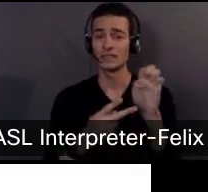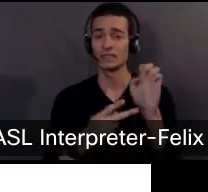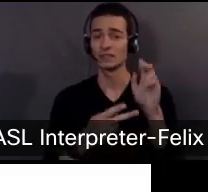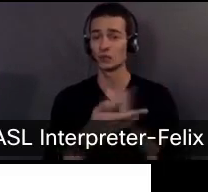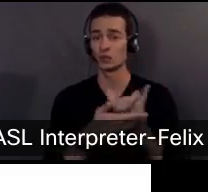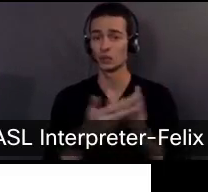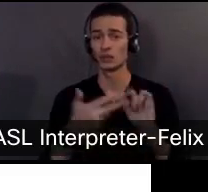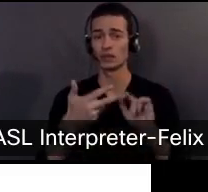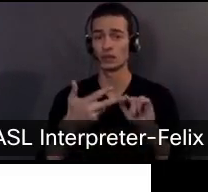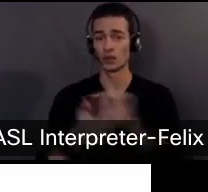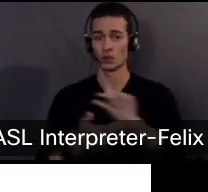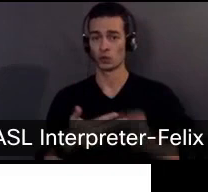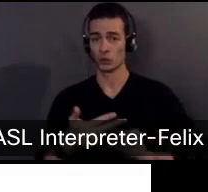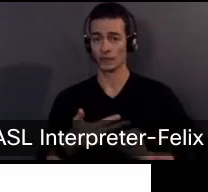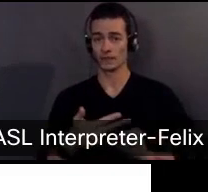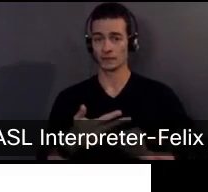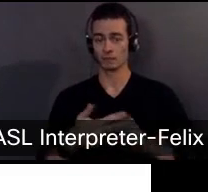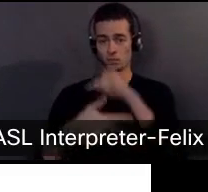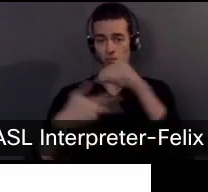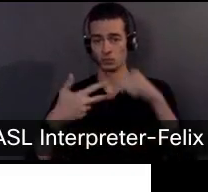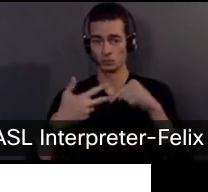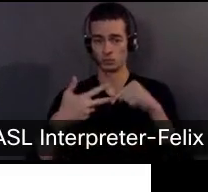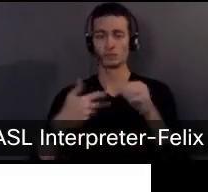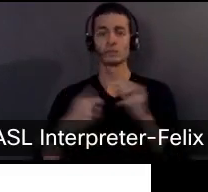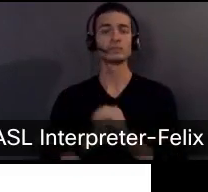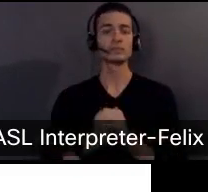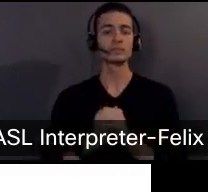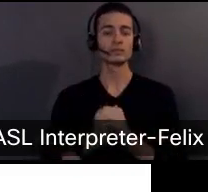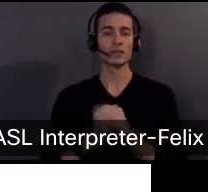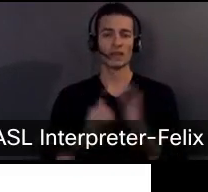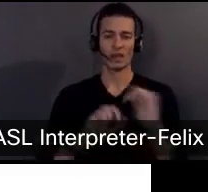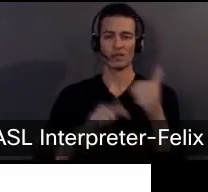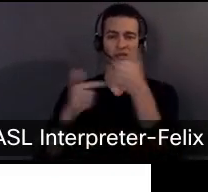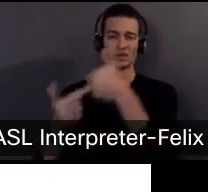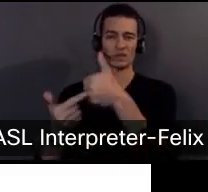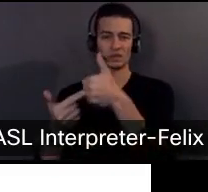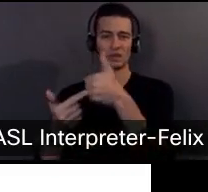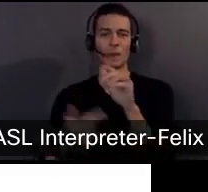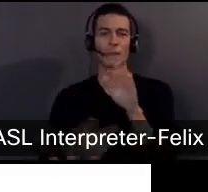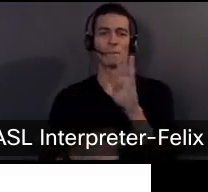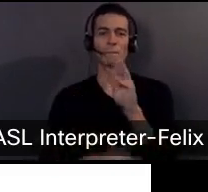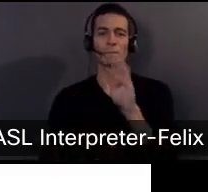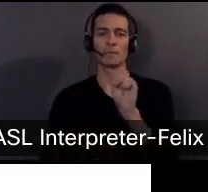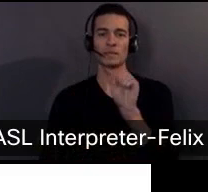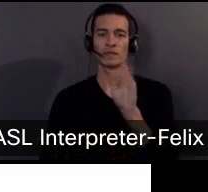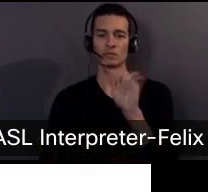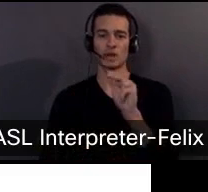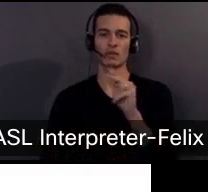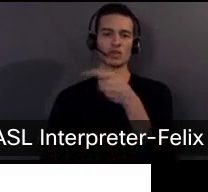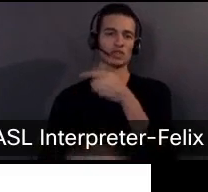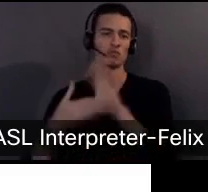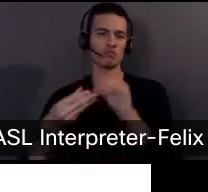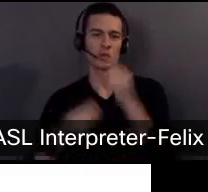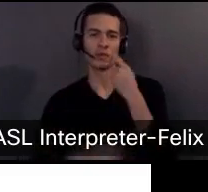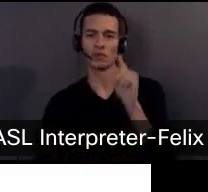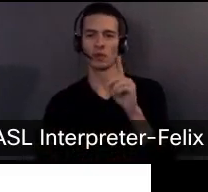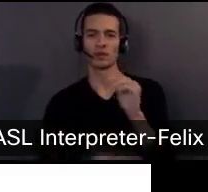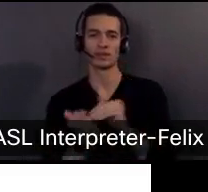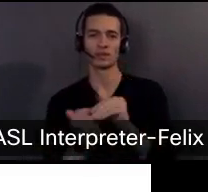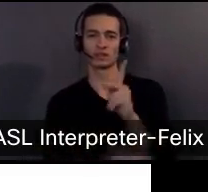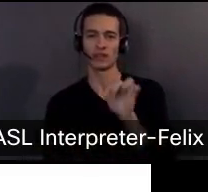Now, I'm going to turn the meeting over to MS brown and Dr cassie's absence who has a brief report in this brown. Thank you. Hello everyone it's really nice to see you in person.